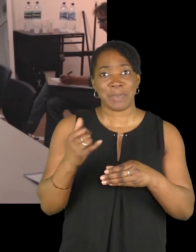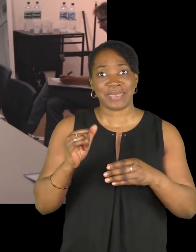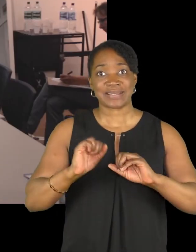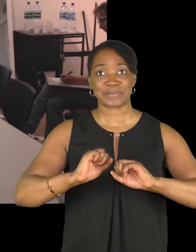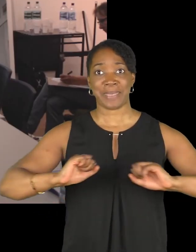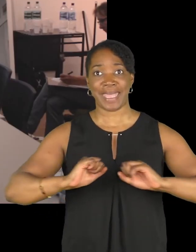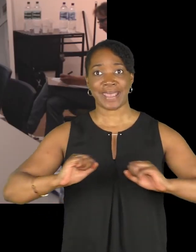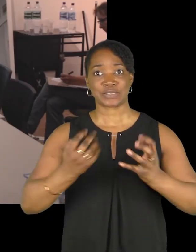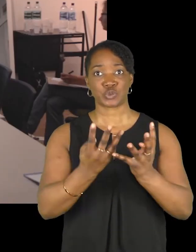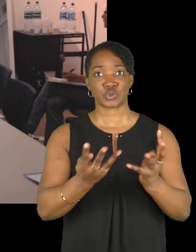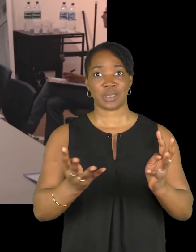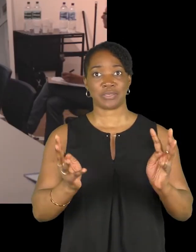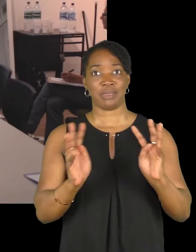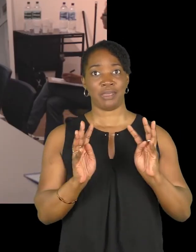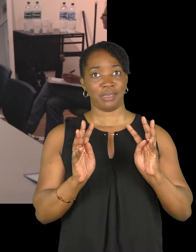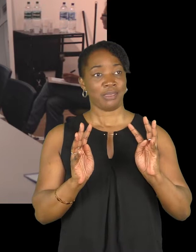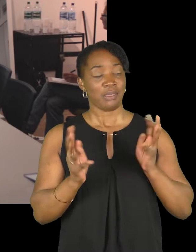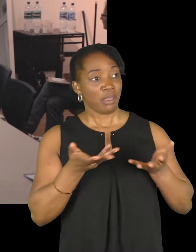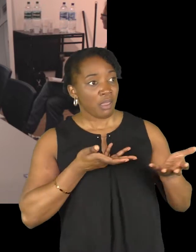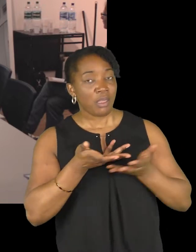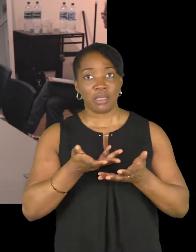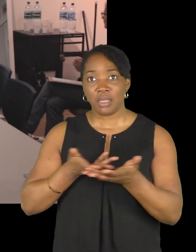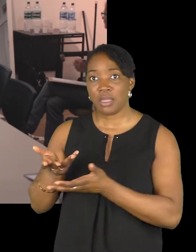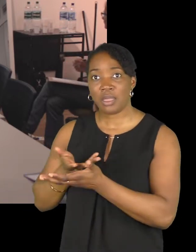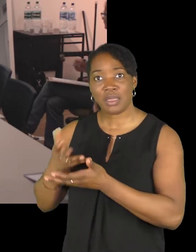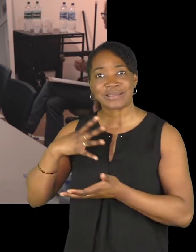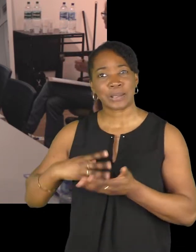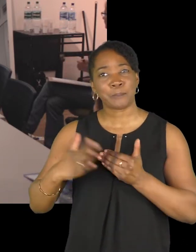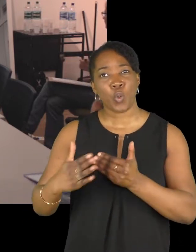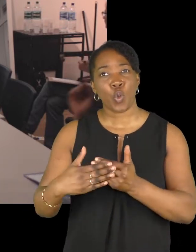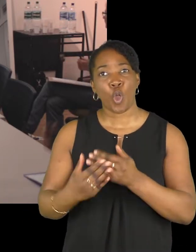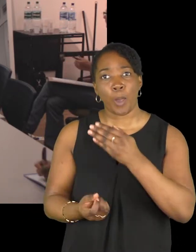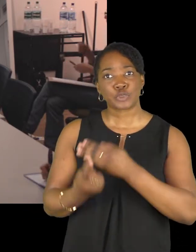you know, and thinking through space. So maybe we need to have more opportunities like we did with